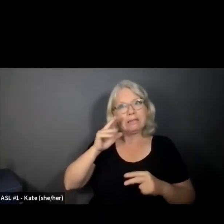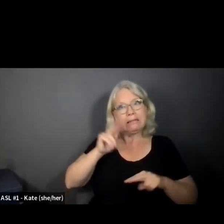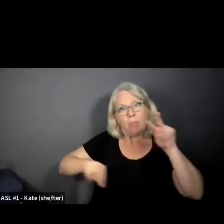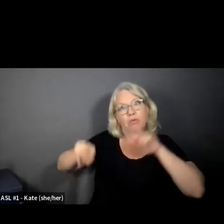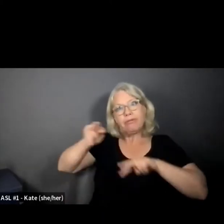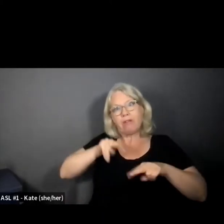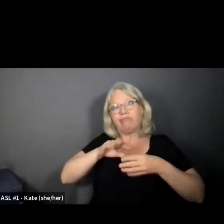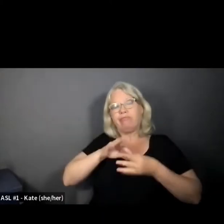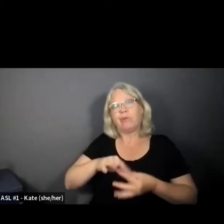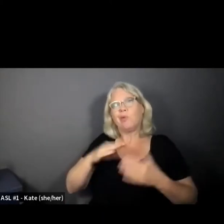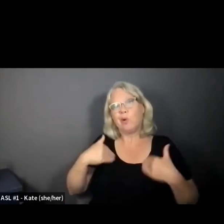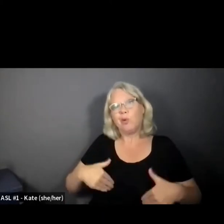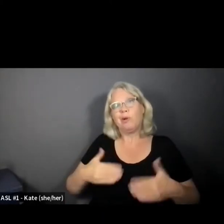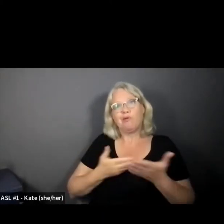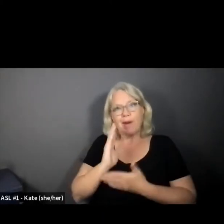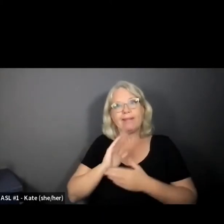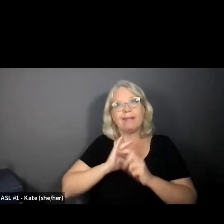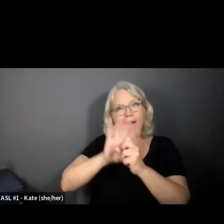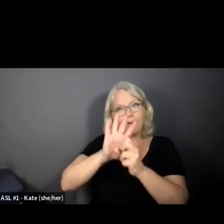FOR THE LAST 30 YEARS.